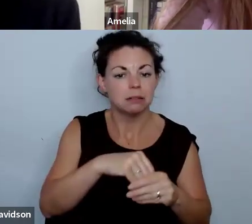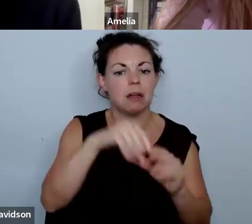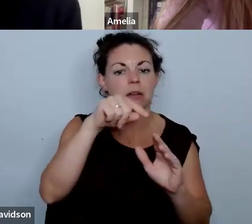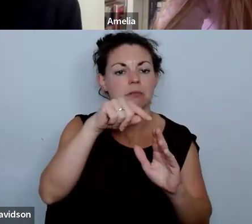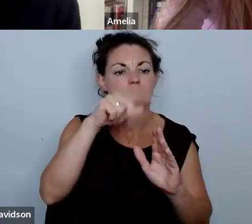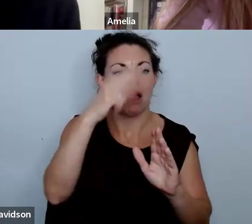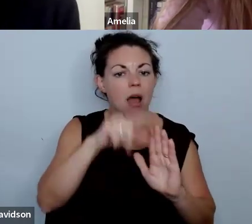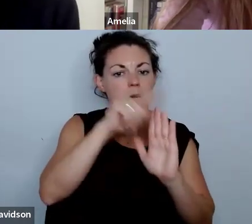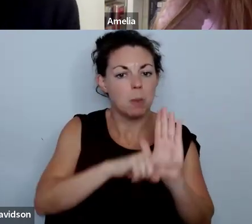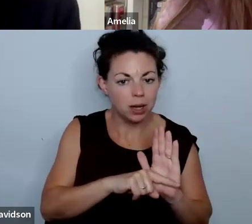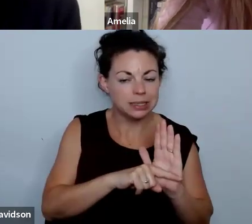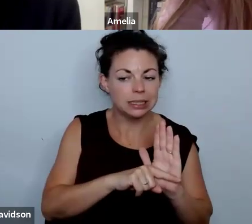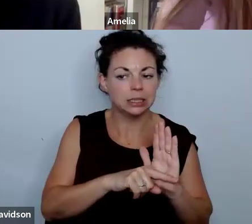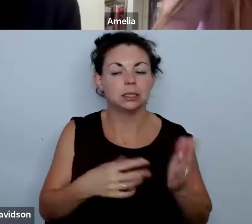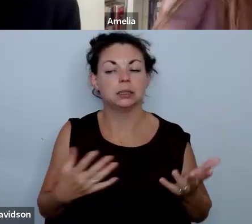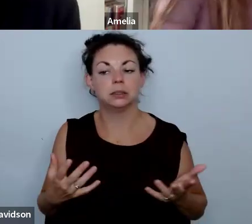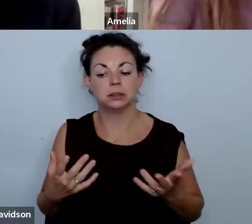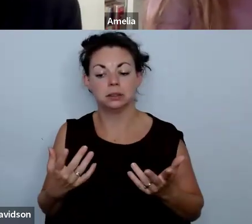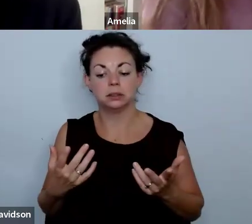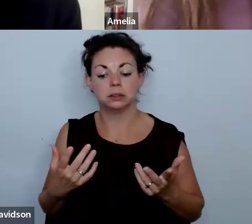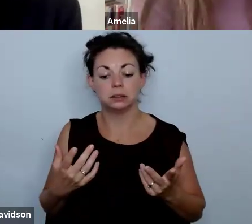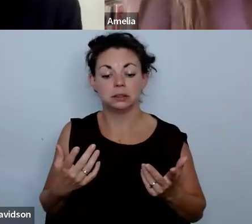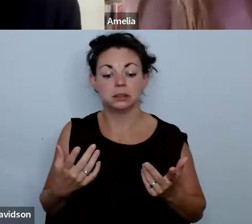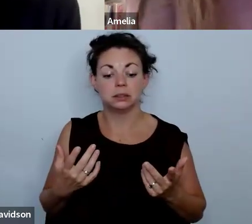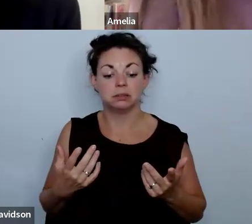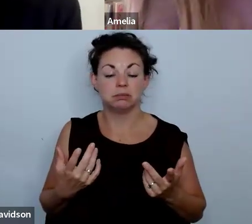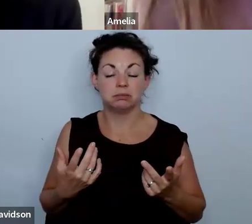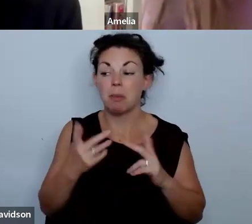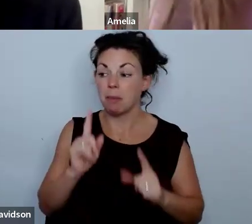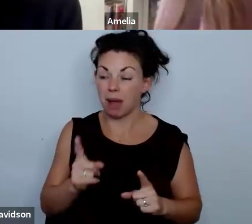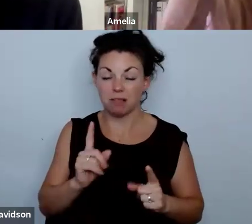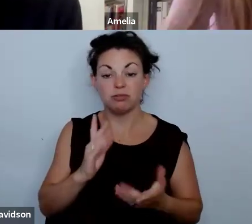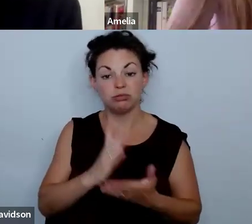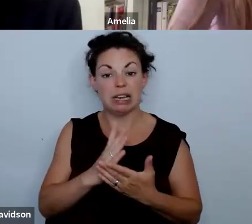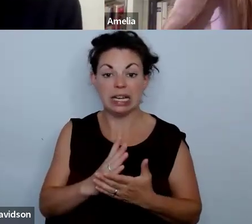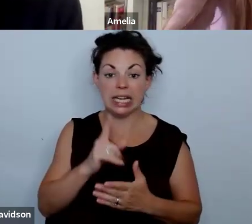then very often, even if that's not something that they work on, they will know somebody,